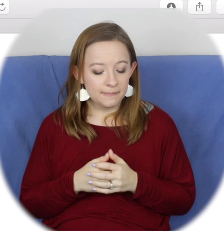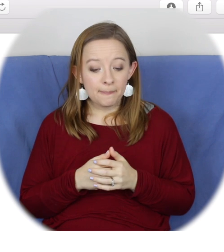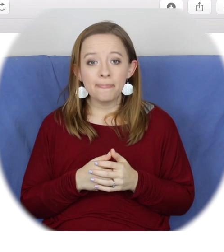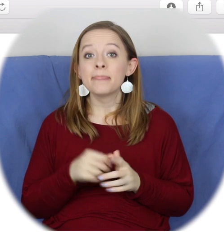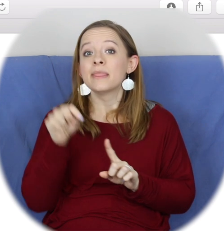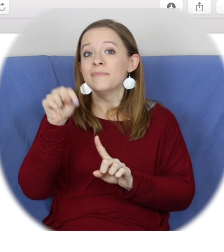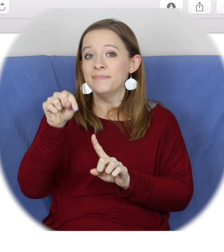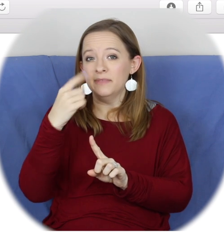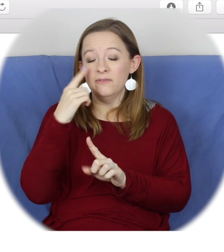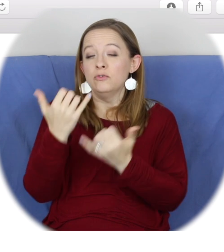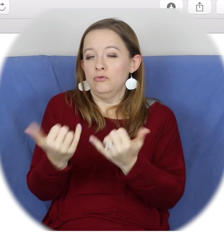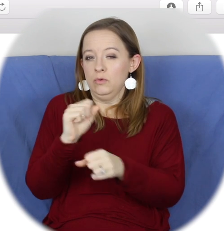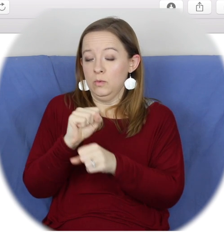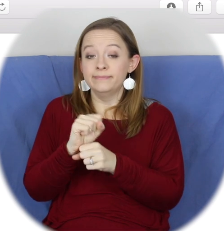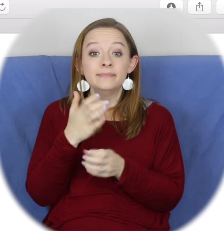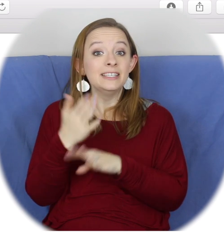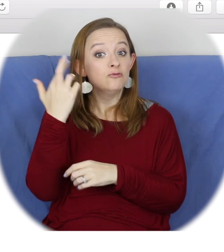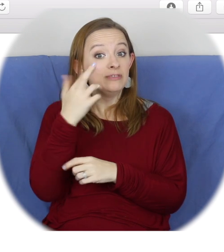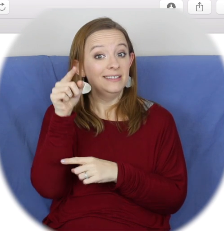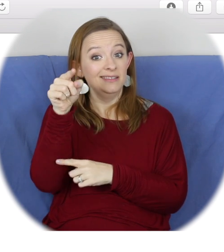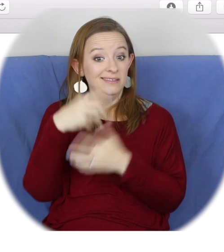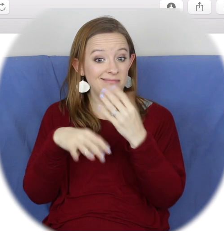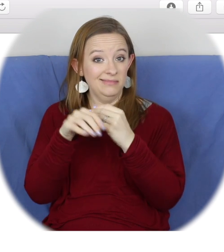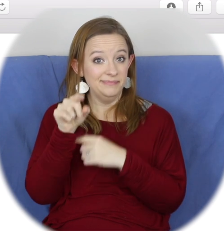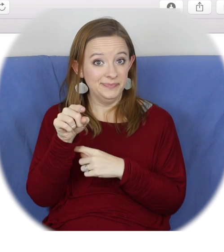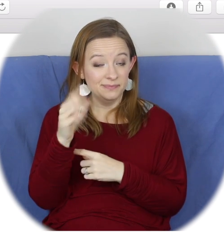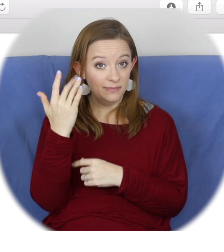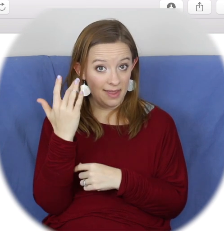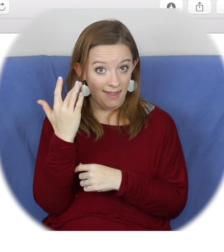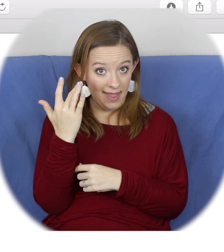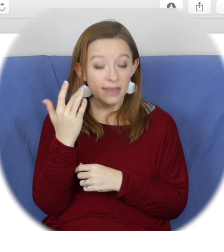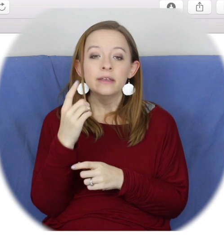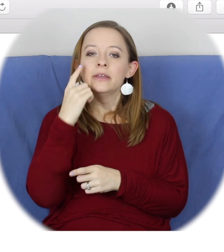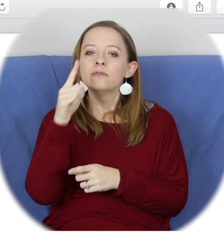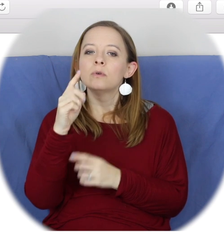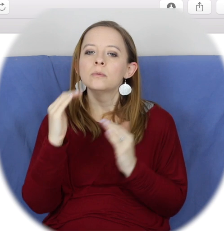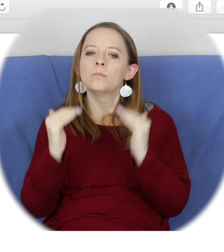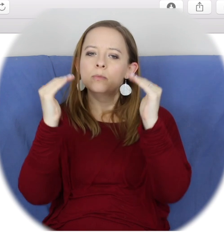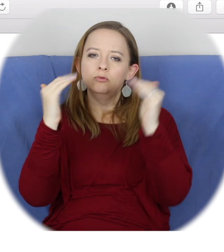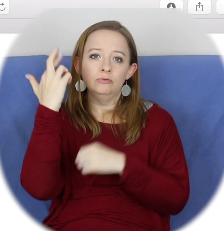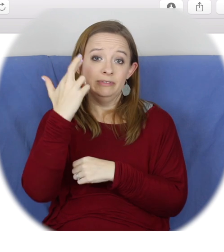This one is just for current work and the main reason I have it on here is because it's for promotion reasons.